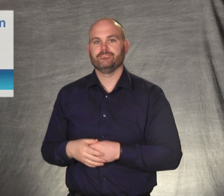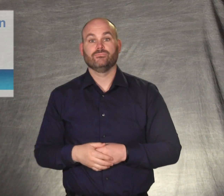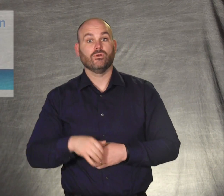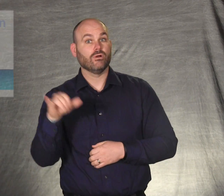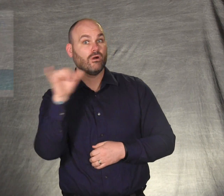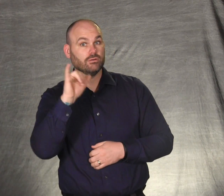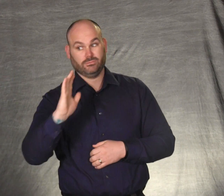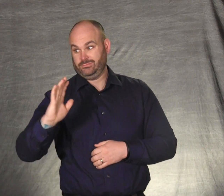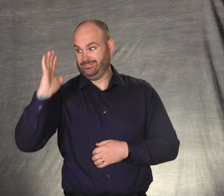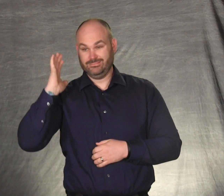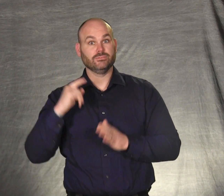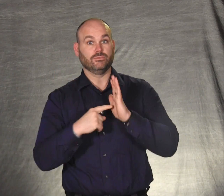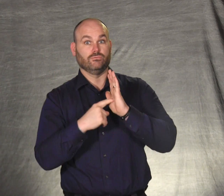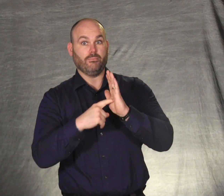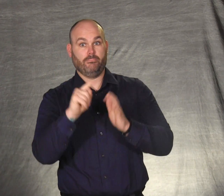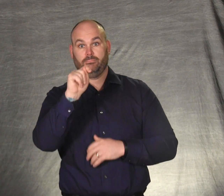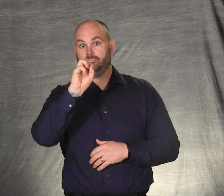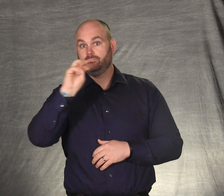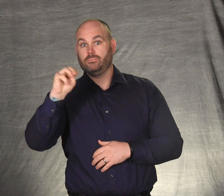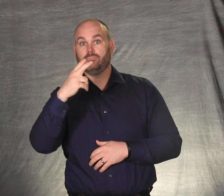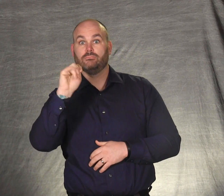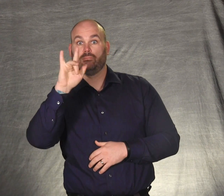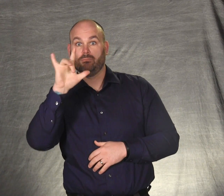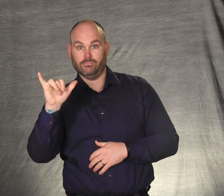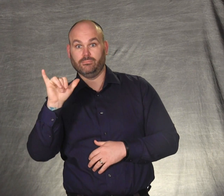And to former Representative Tom Huntley,